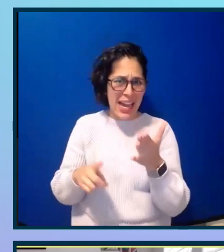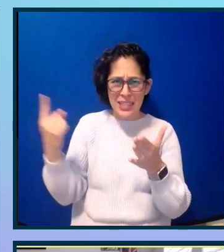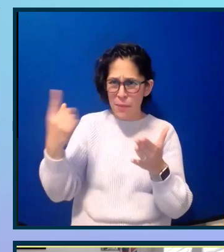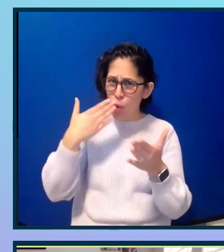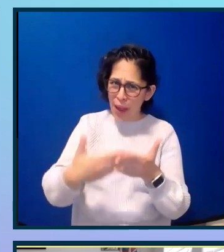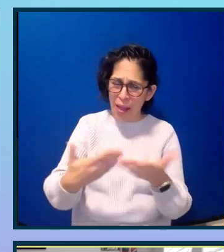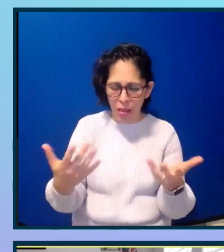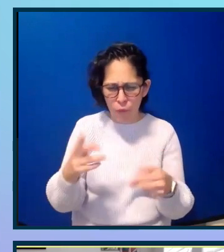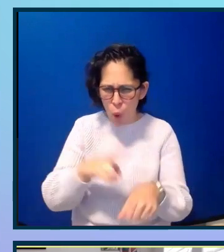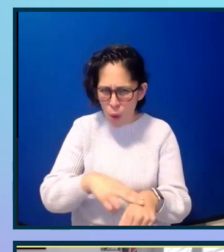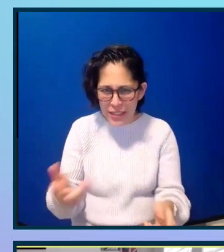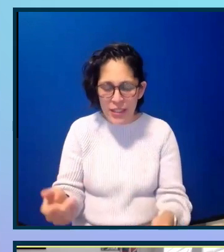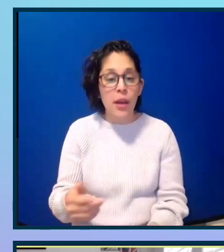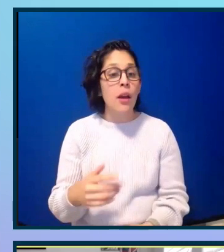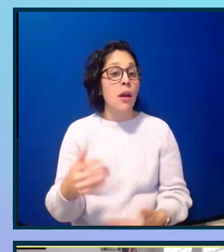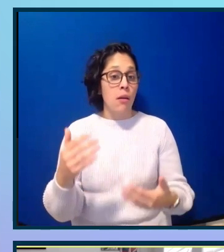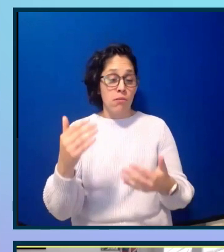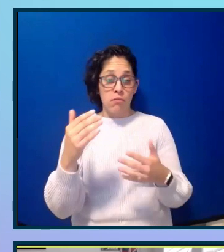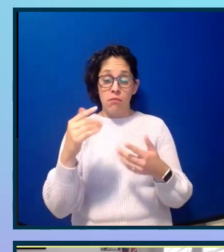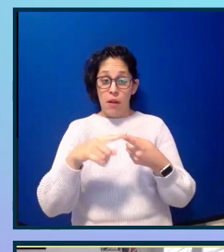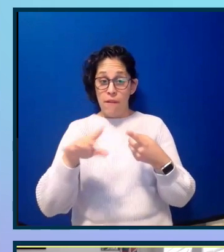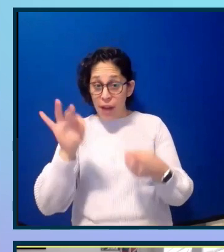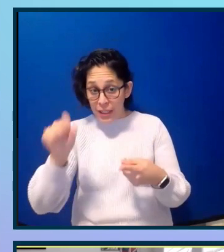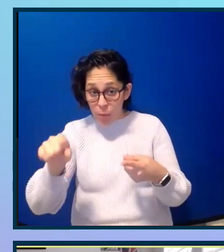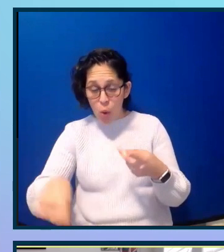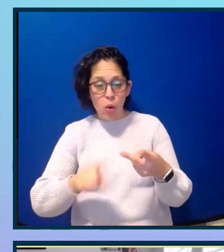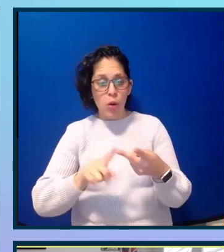What's listed here are findable, searchable, and clear navigation.